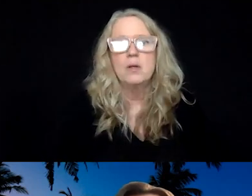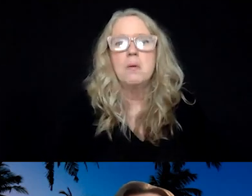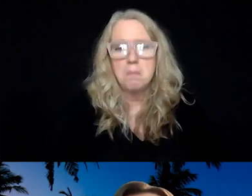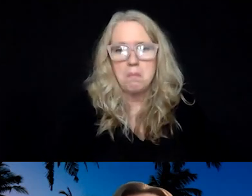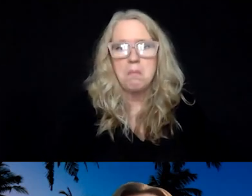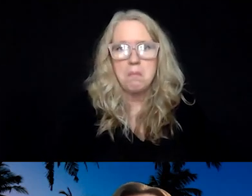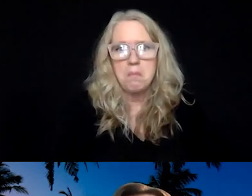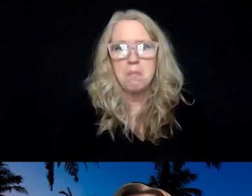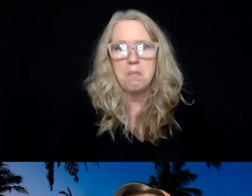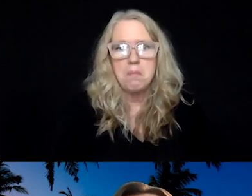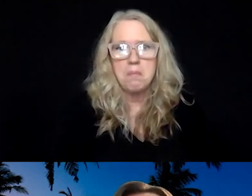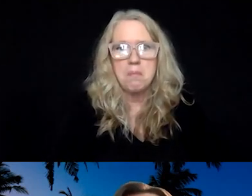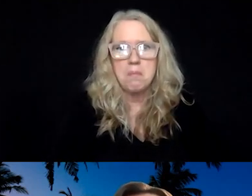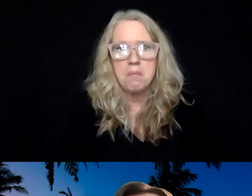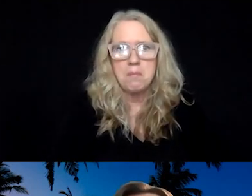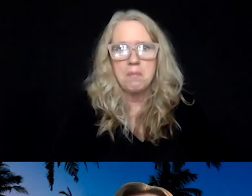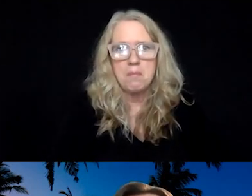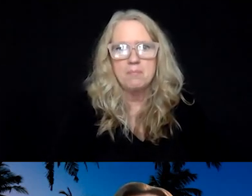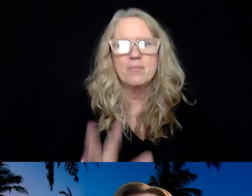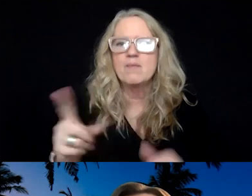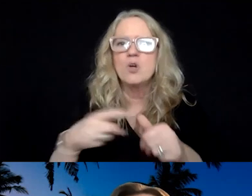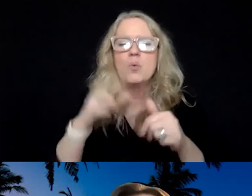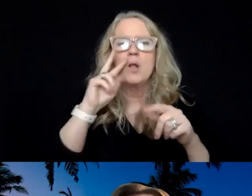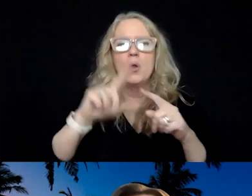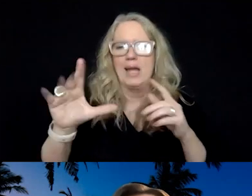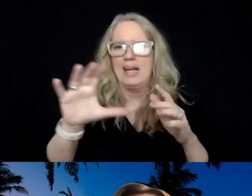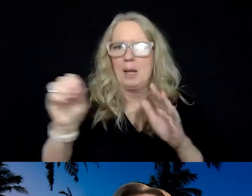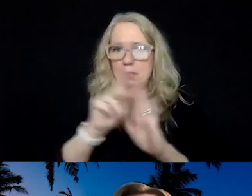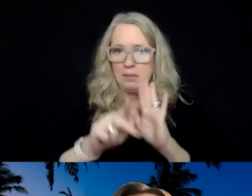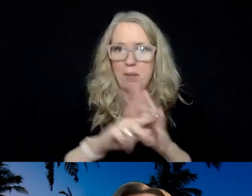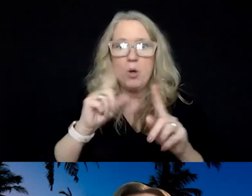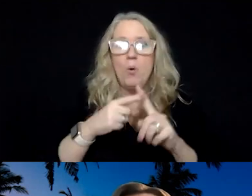NUMBER ONE IS COMPANY POLICIES. WHEN I THINK OF THAT, I THINK OF